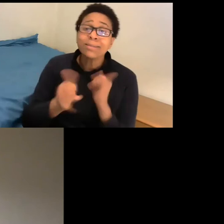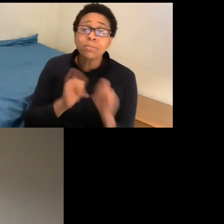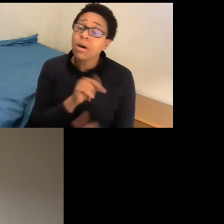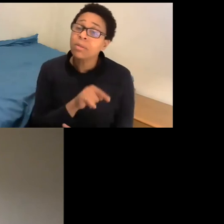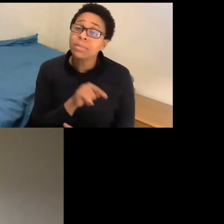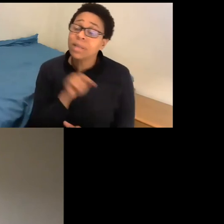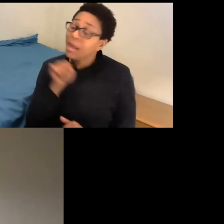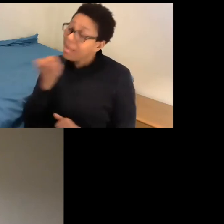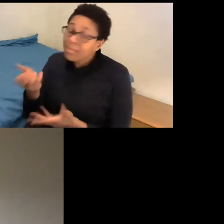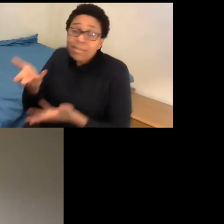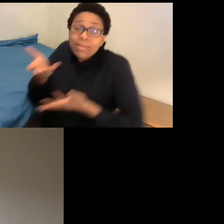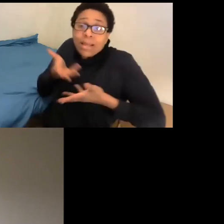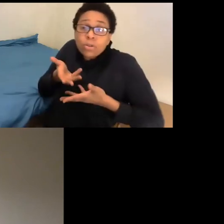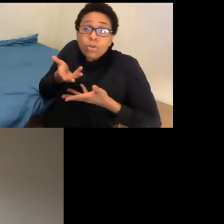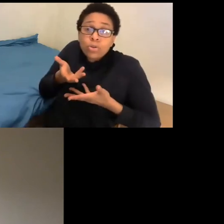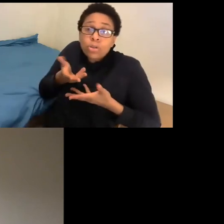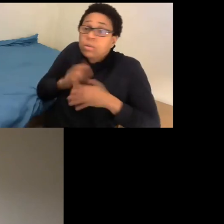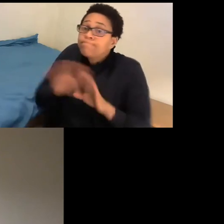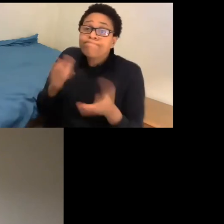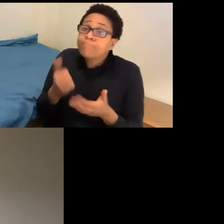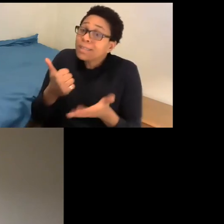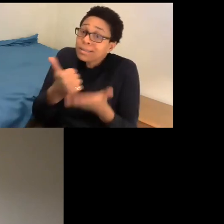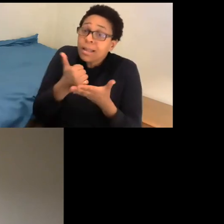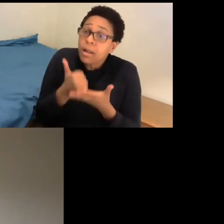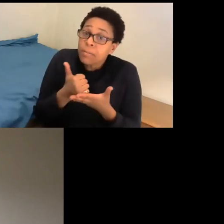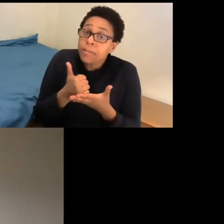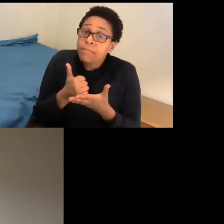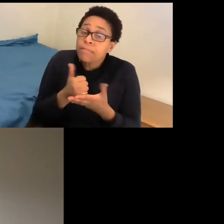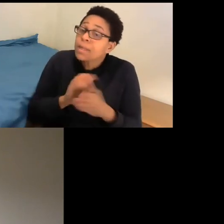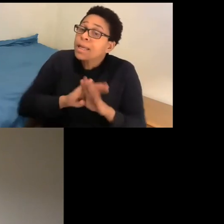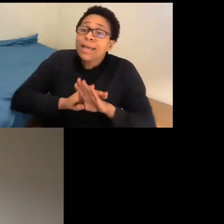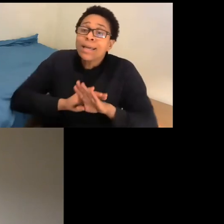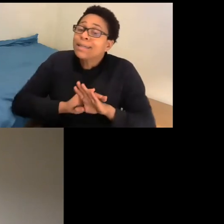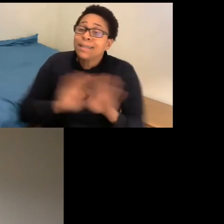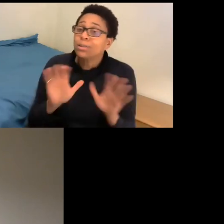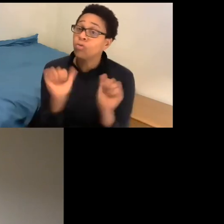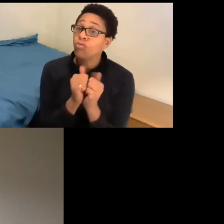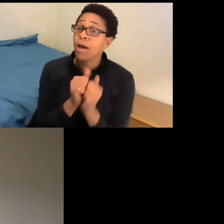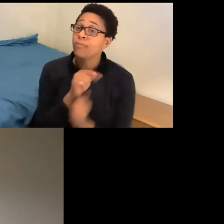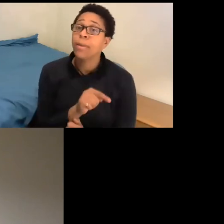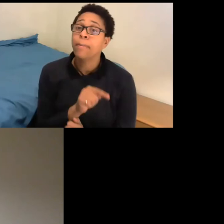cultures, you know, who grew up under these conditions, it's still not convincing to them. For them, Islam is still an